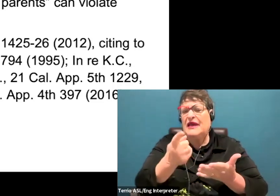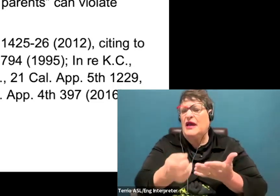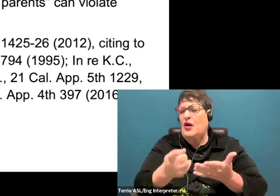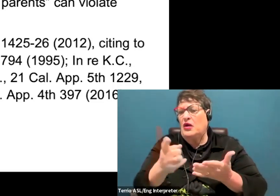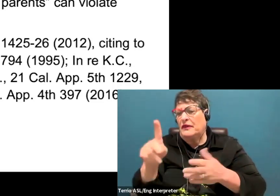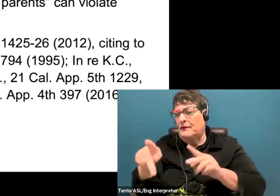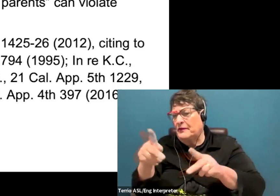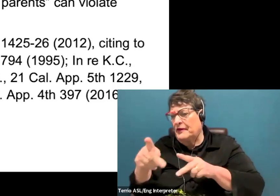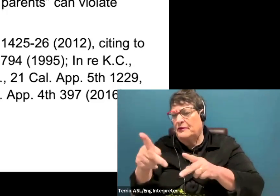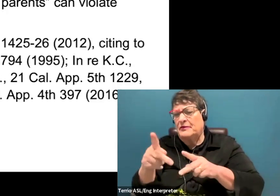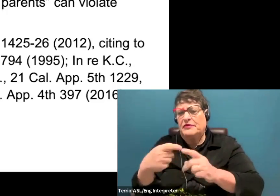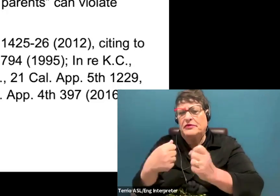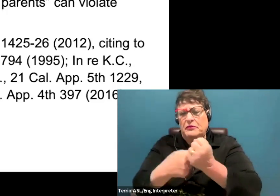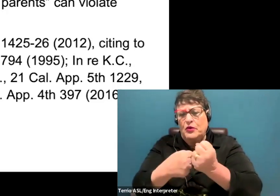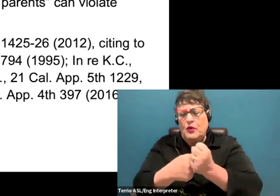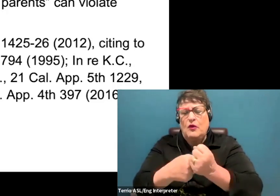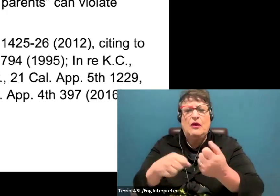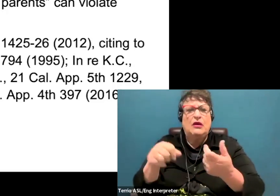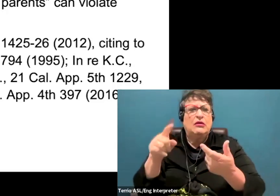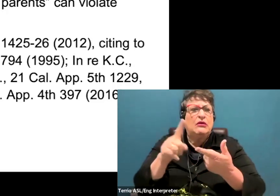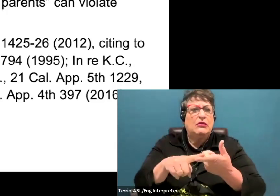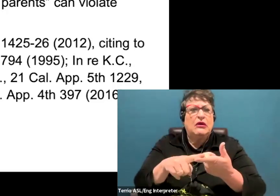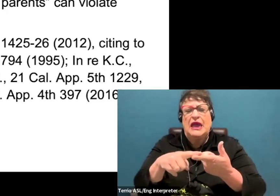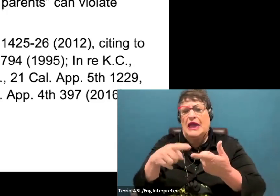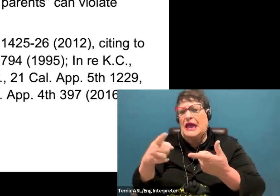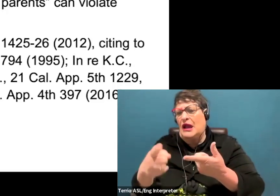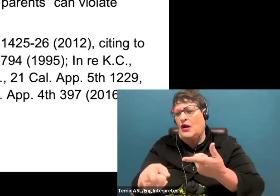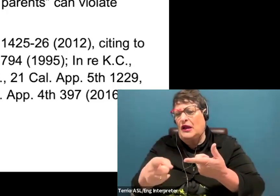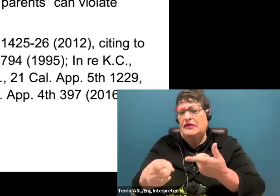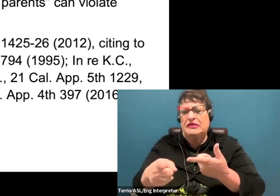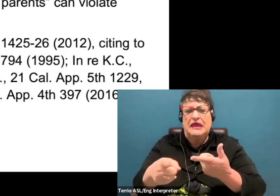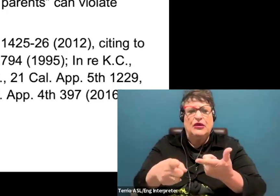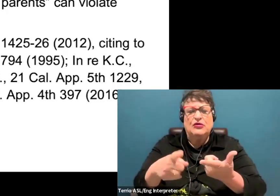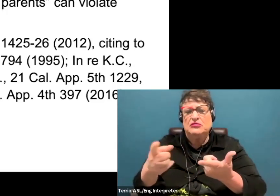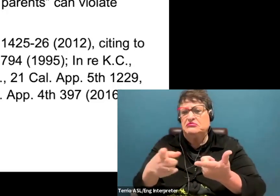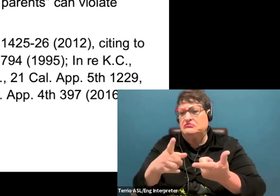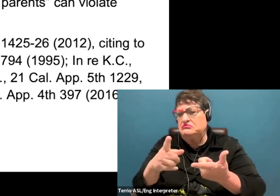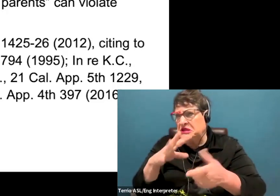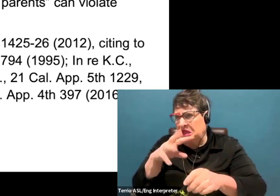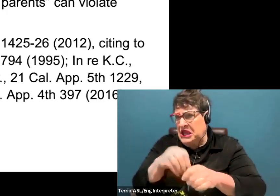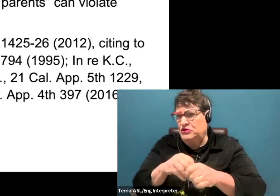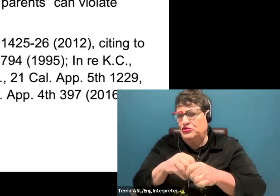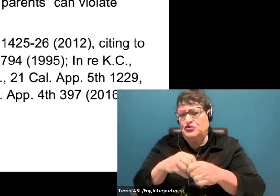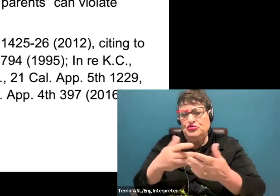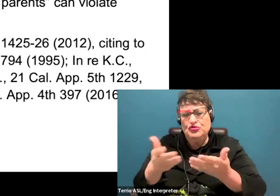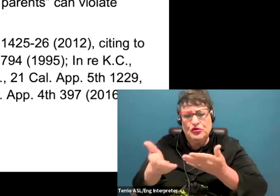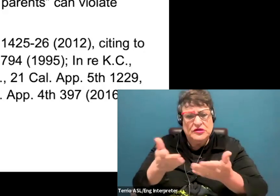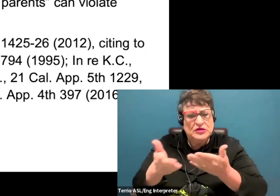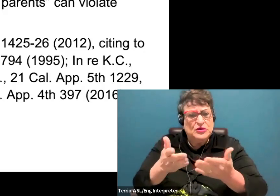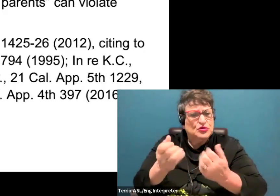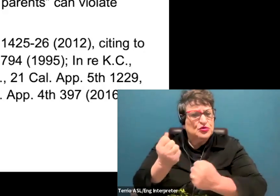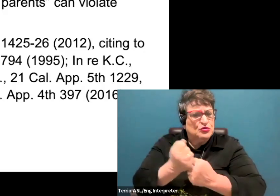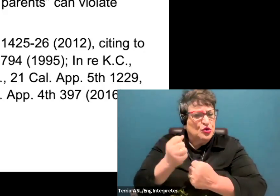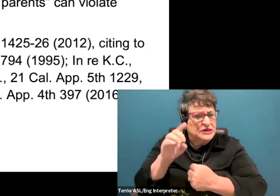Is the parent attempting to engage in services to support their disability? You can't try to make the disability go away.